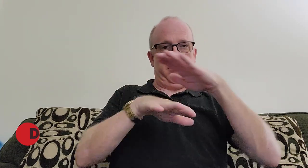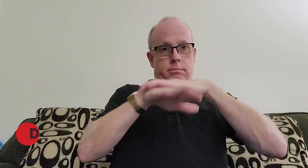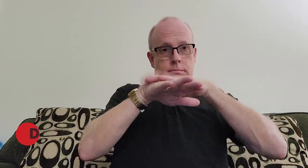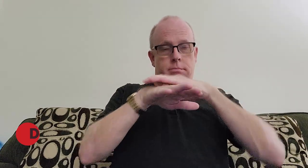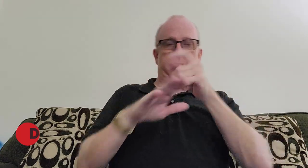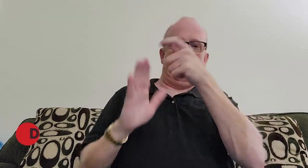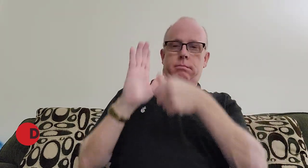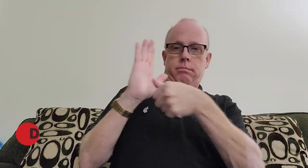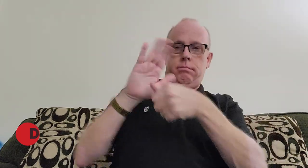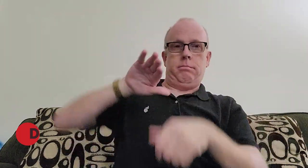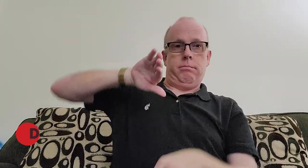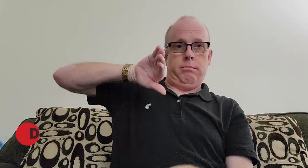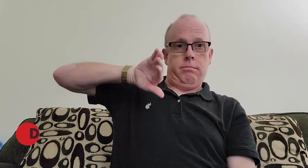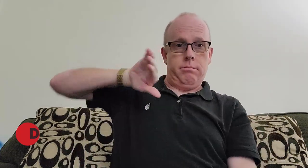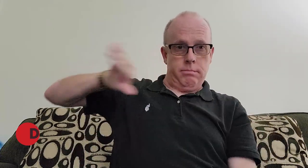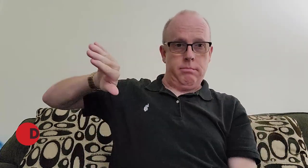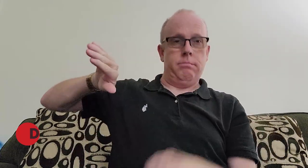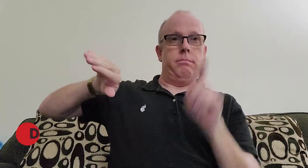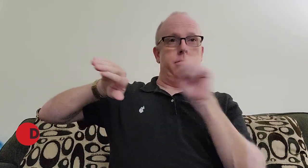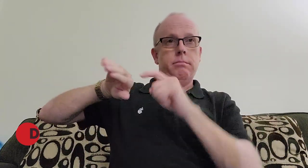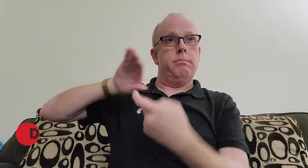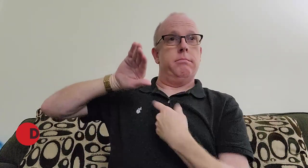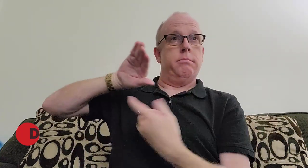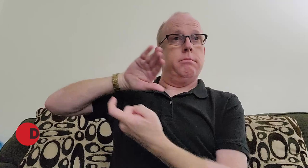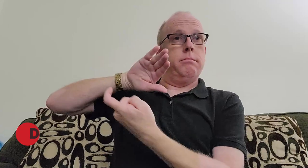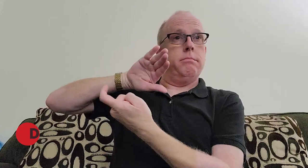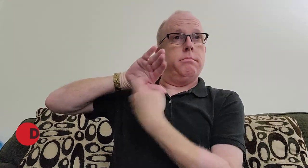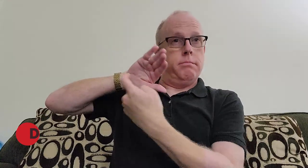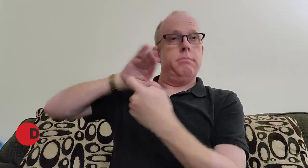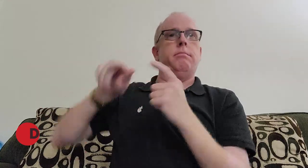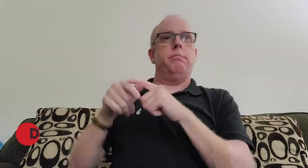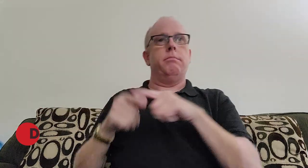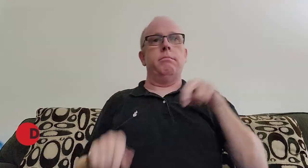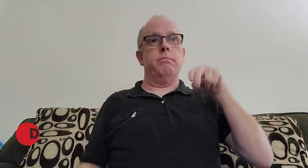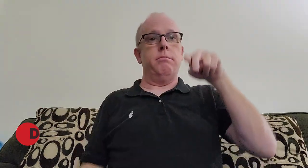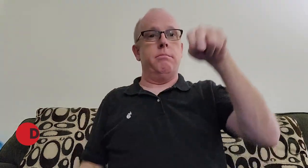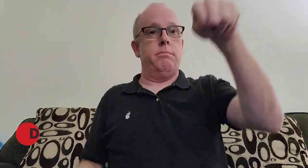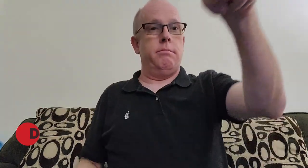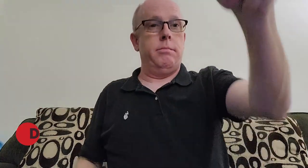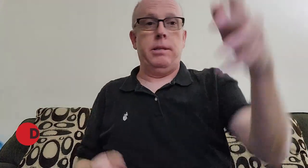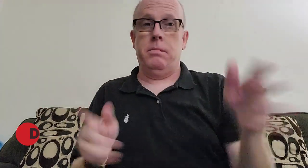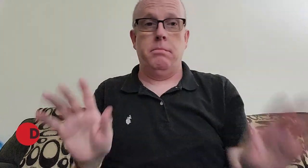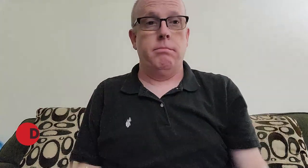on the vibrating surface to alert you before crossing the street. Very simple.